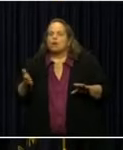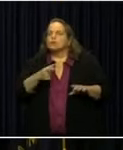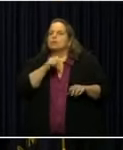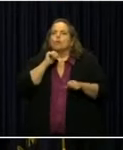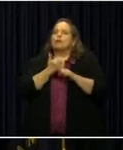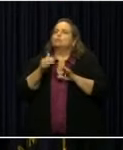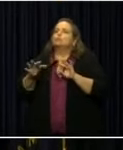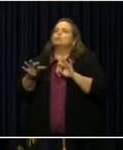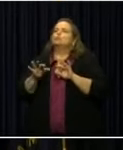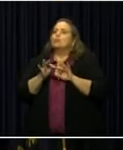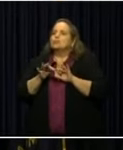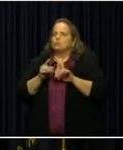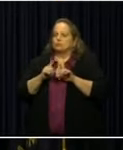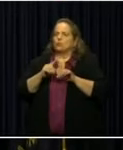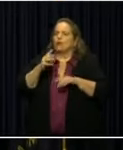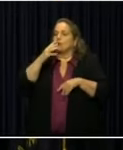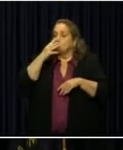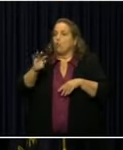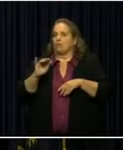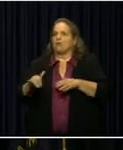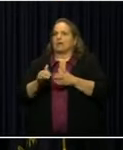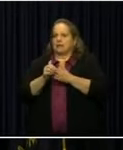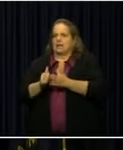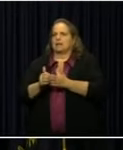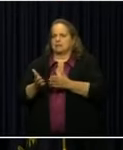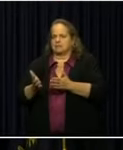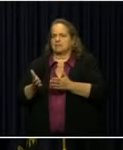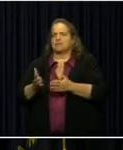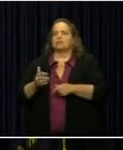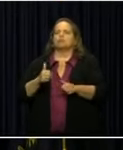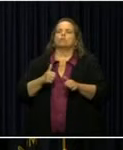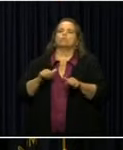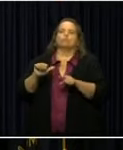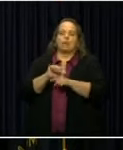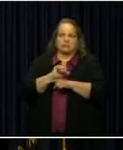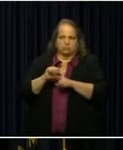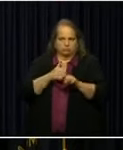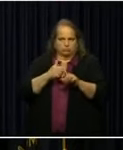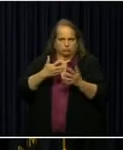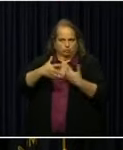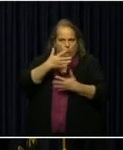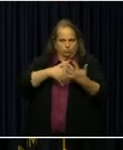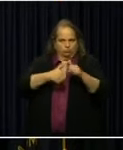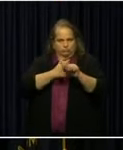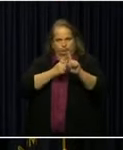I KNOW IT'S TAKING THEM TIME TO